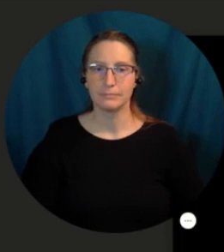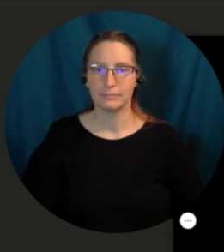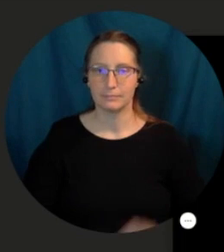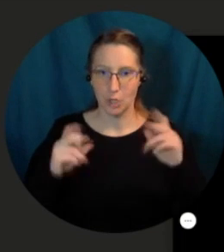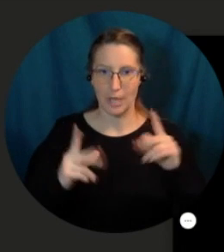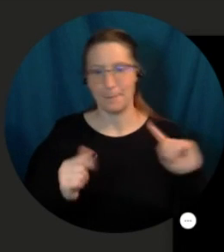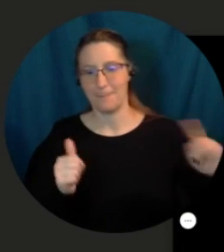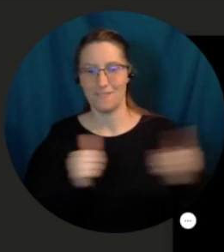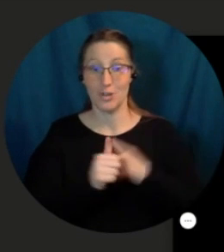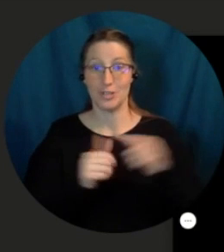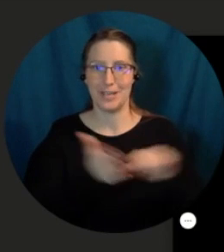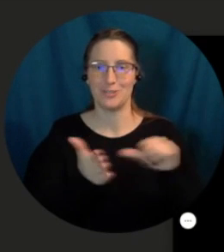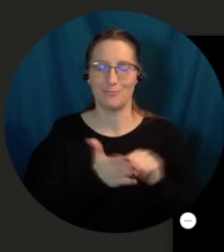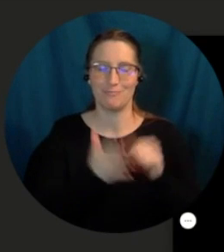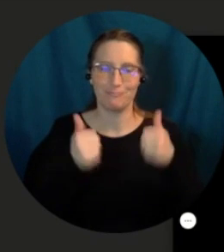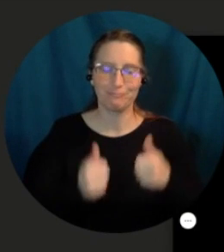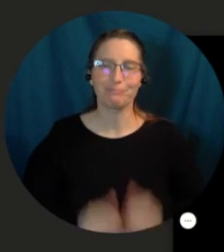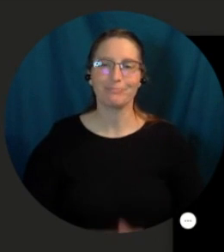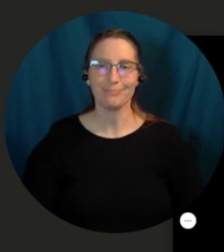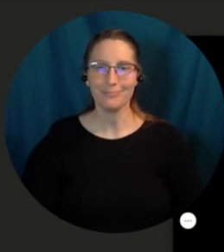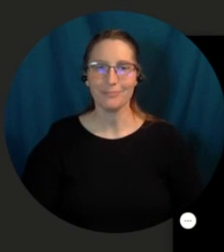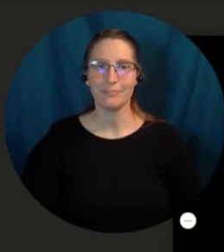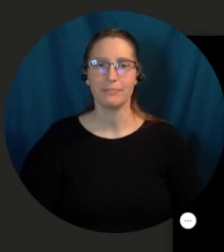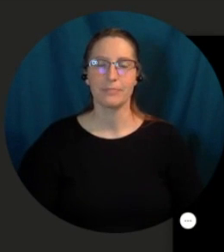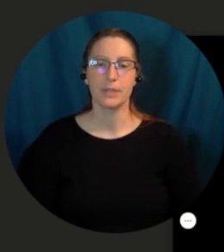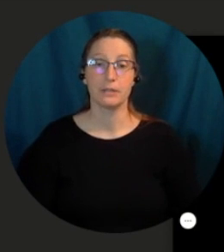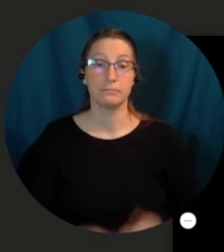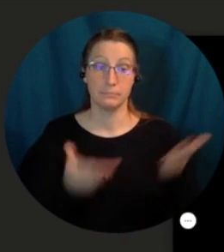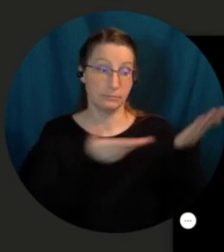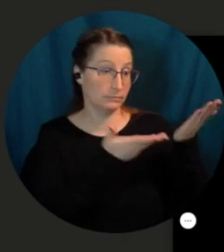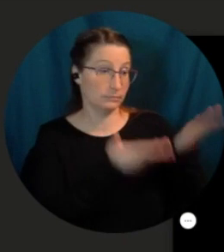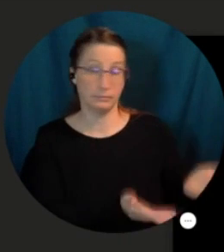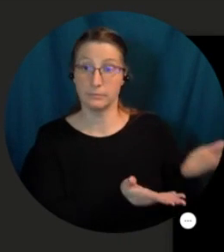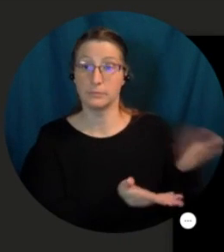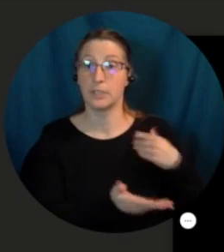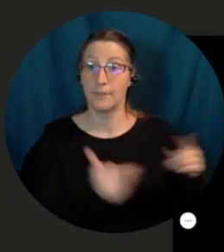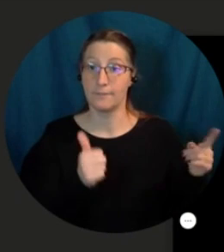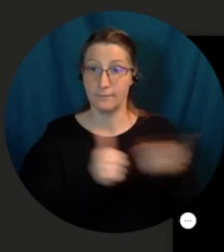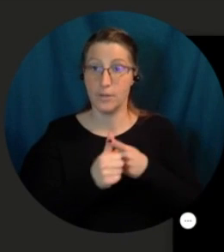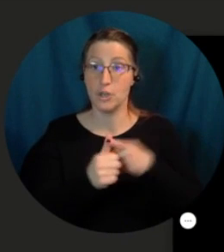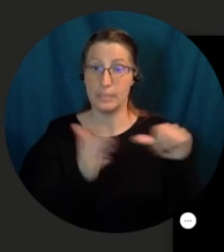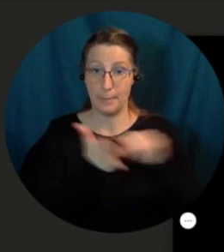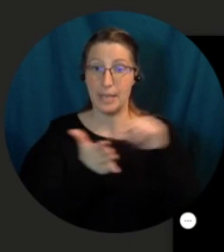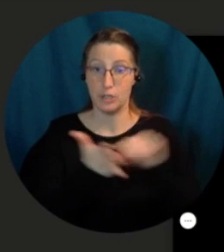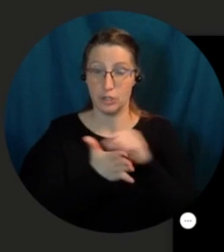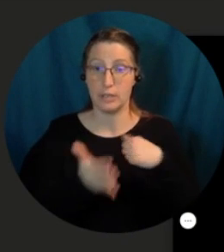All right. This is the first page we started with that I created